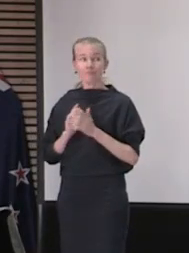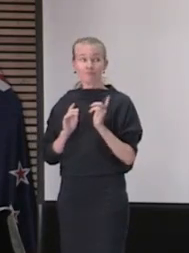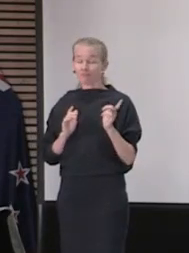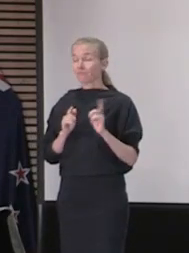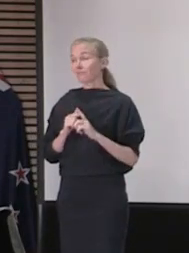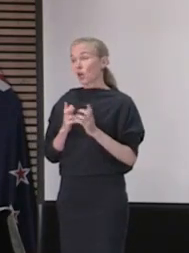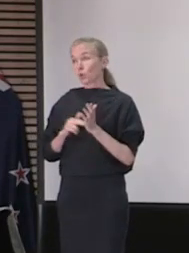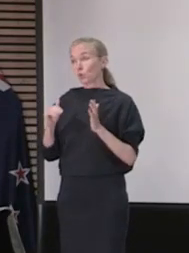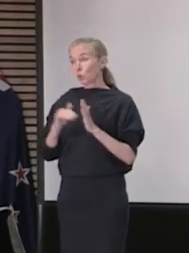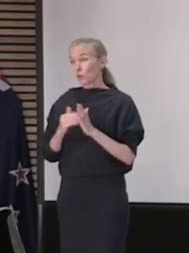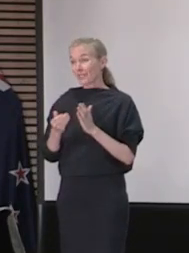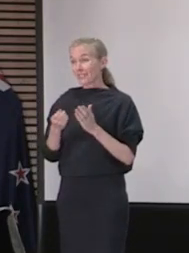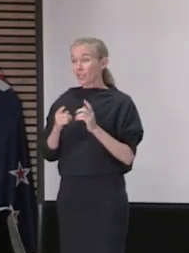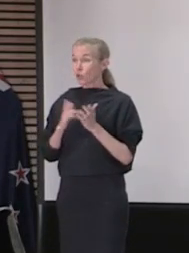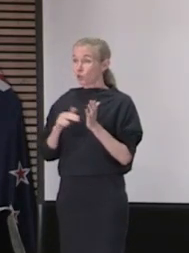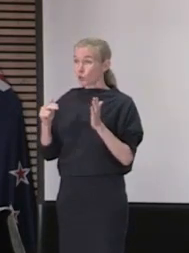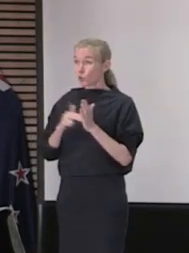demandfor hotels is low.